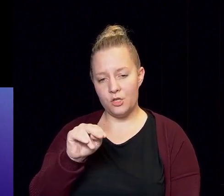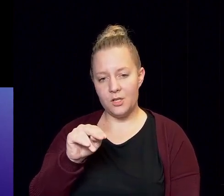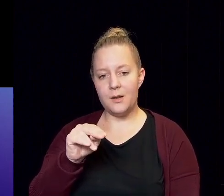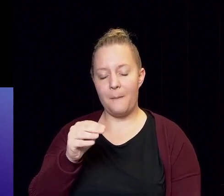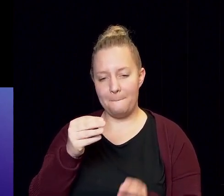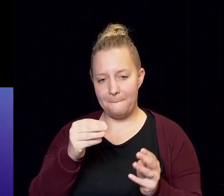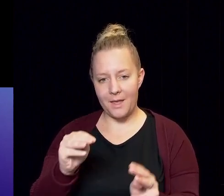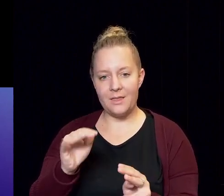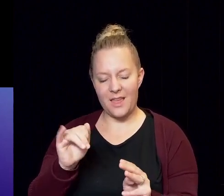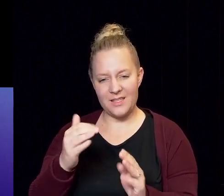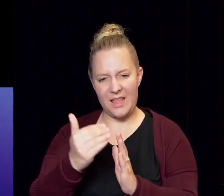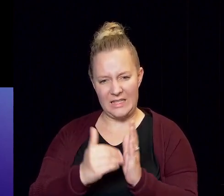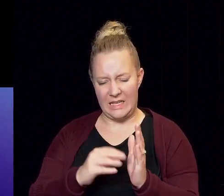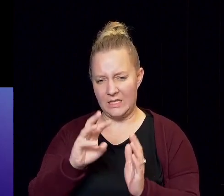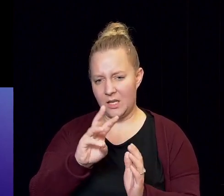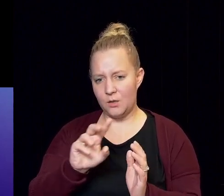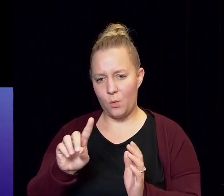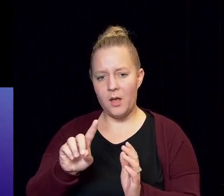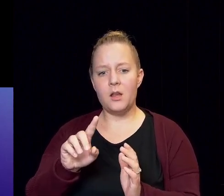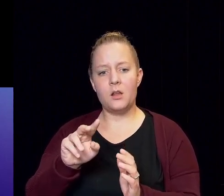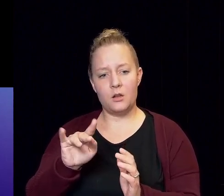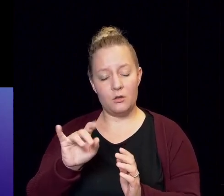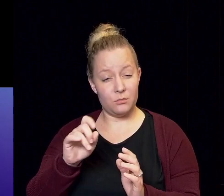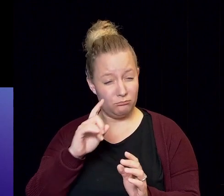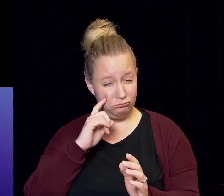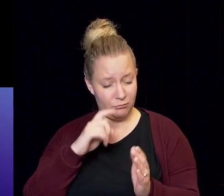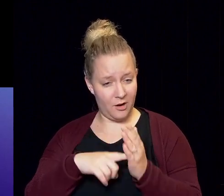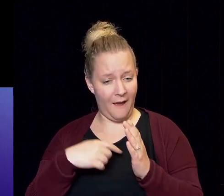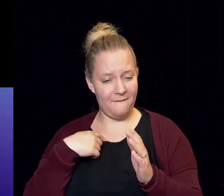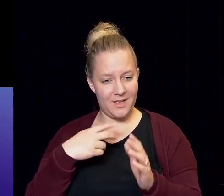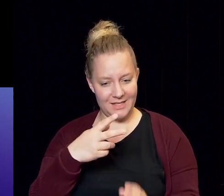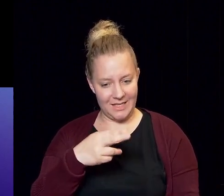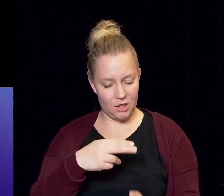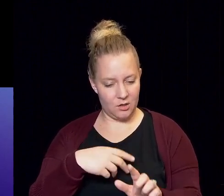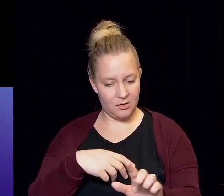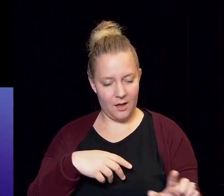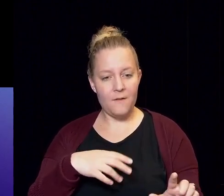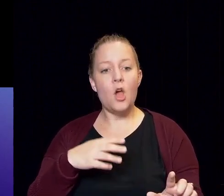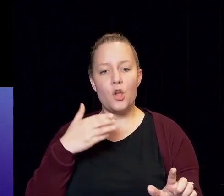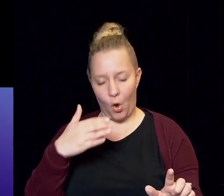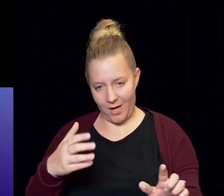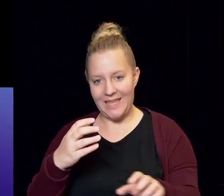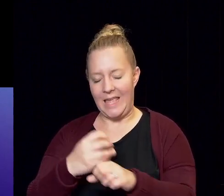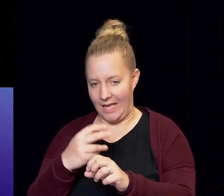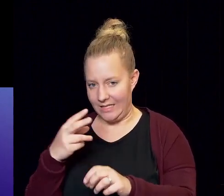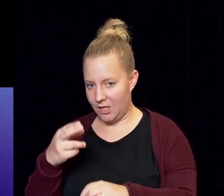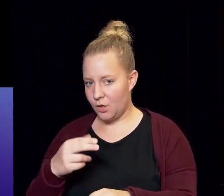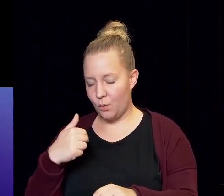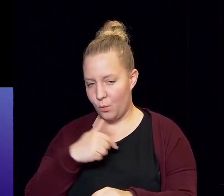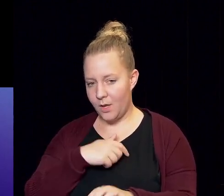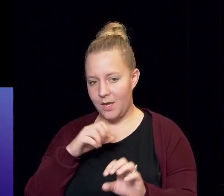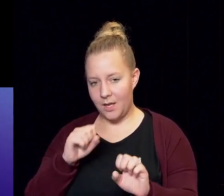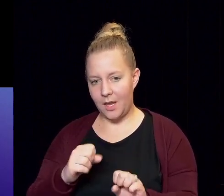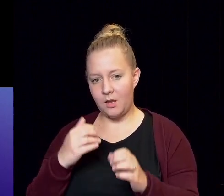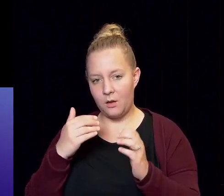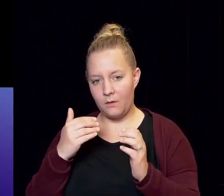But also, notice that I have this random pair of scissors off to the left side. Go ahead and grab you a pair. That way we can quickly put this foldable together.